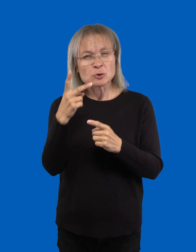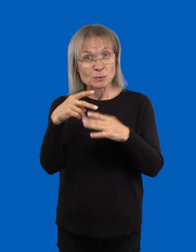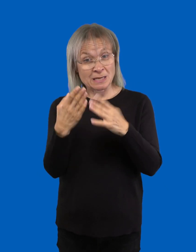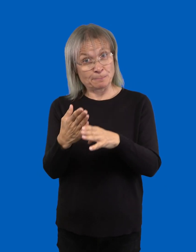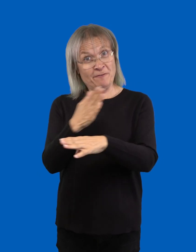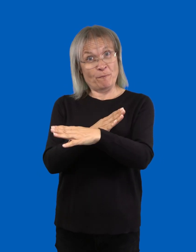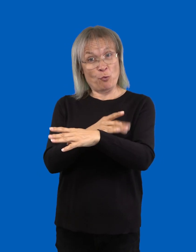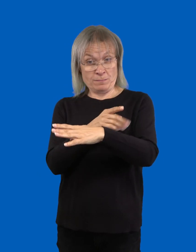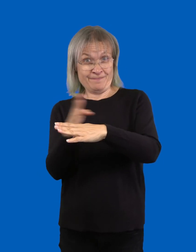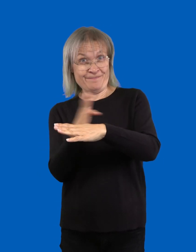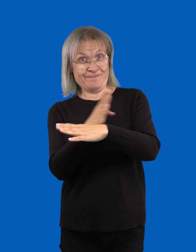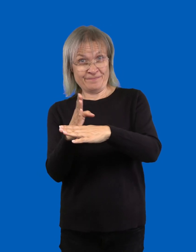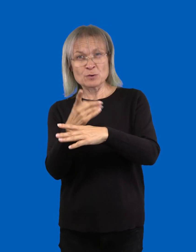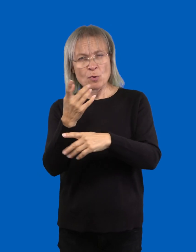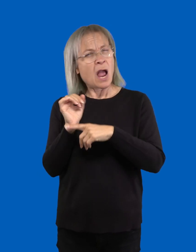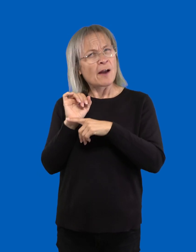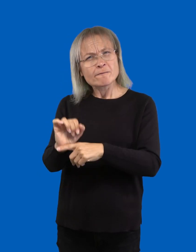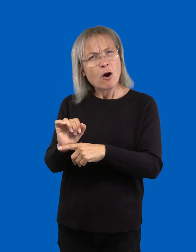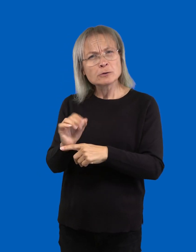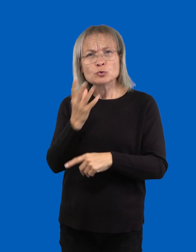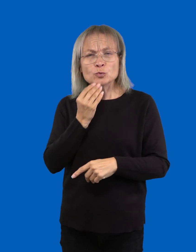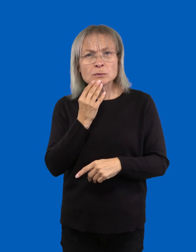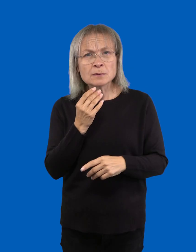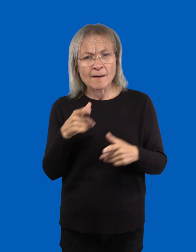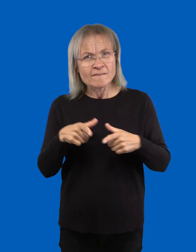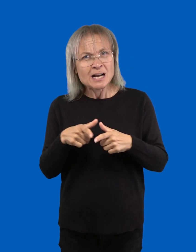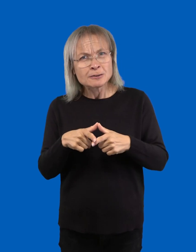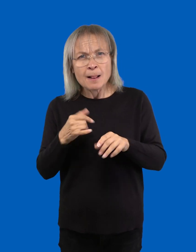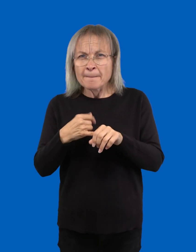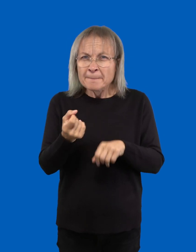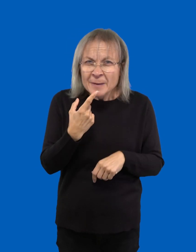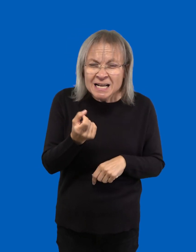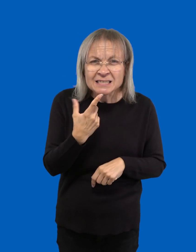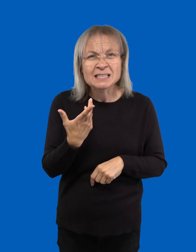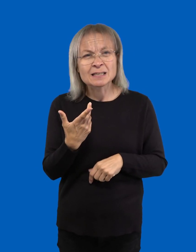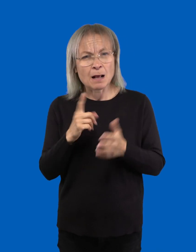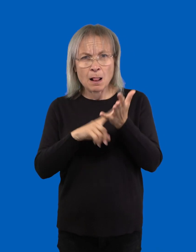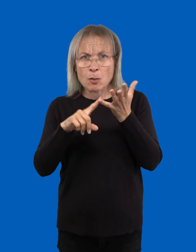Avoid vaginal medicines, lubricants, and creams for two days before your appointment.